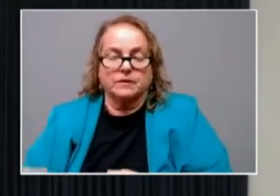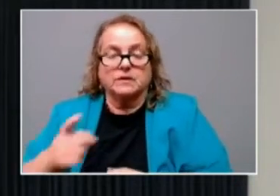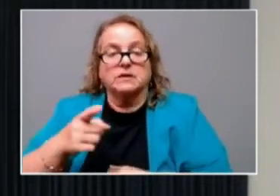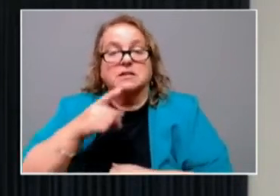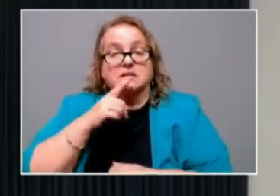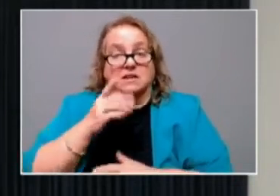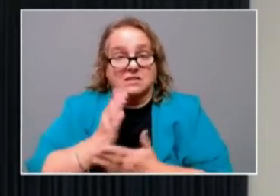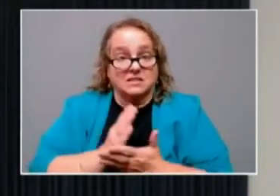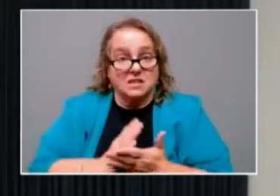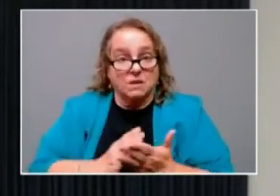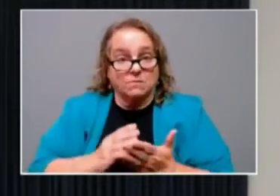And do you think that